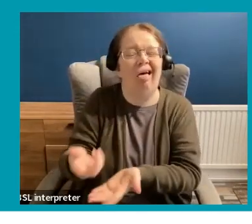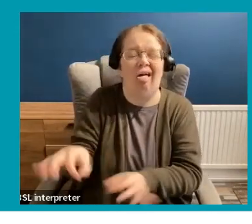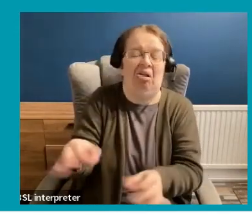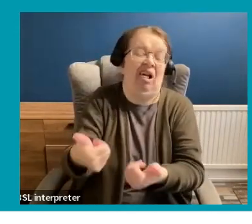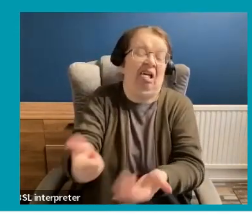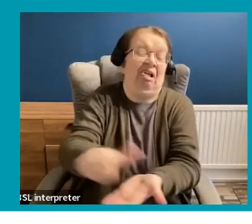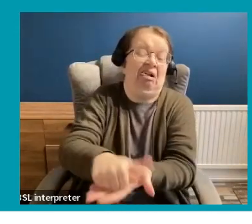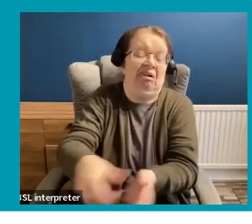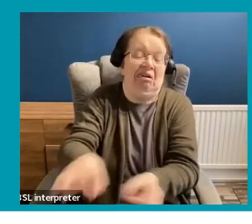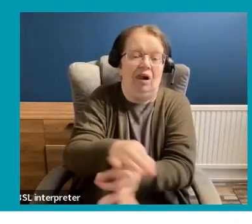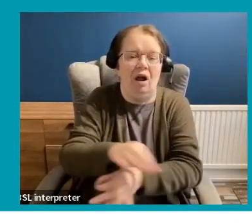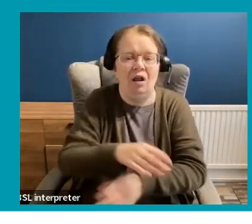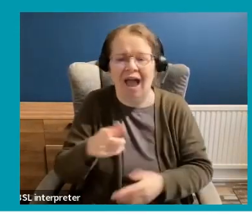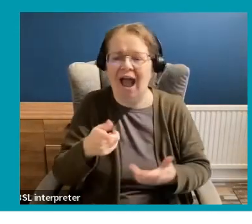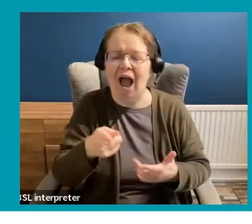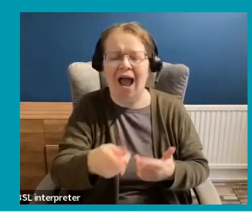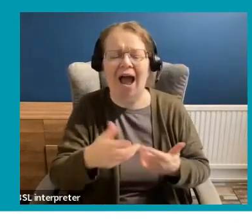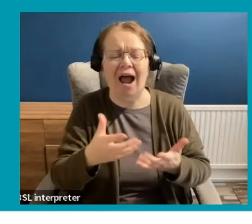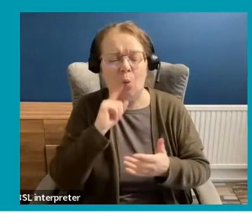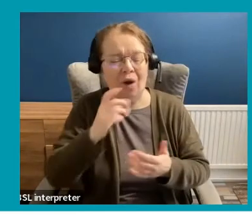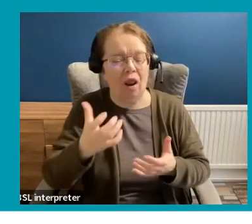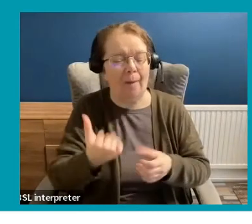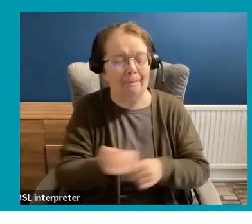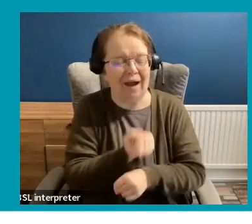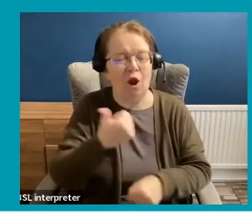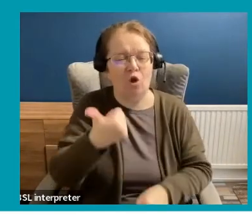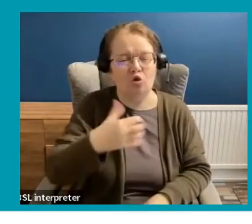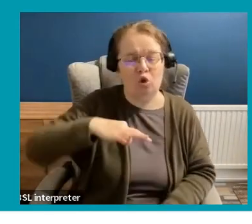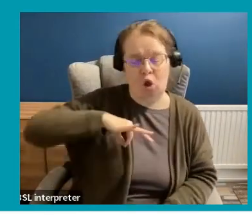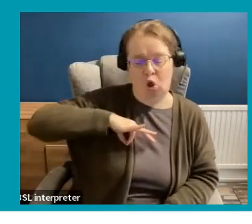good return or where we get it admitted properly?